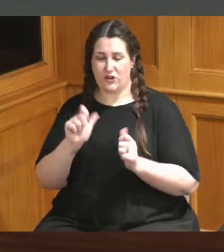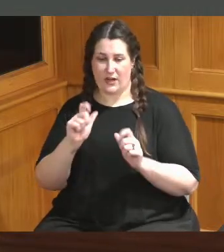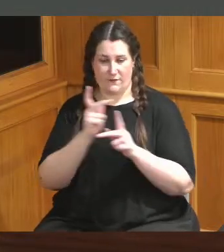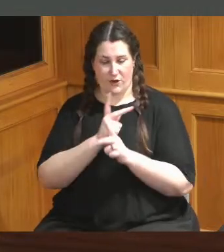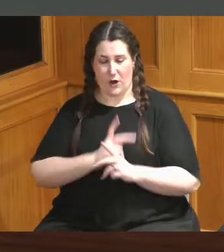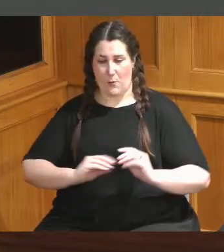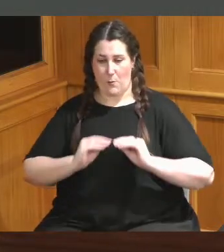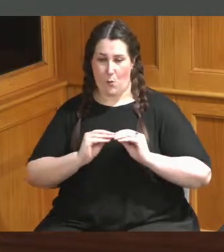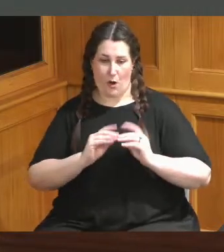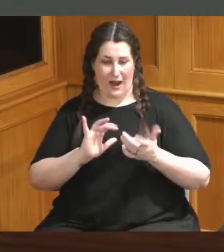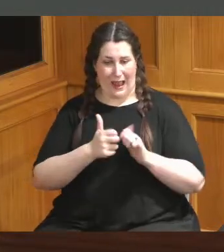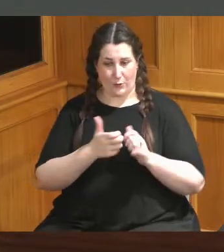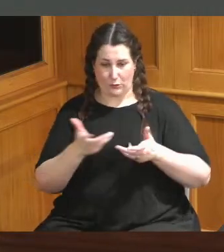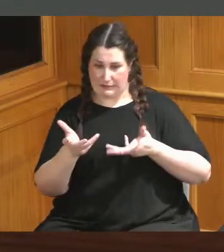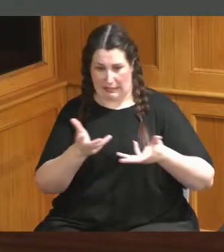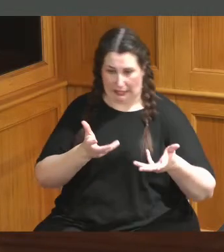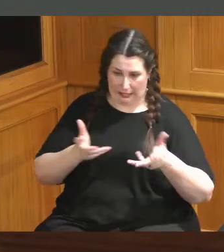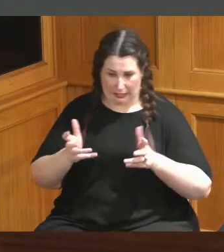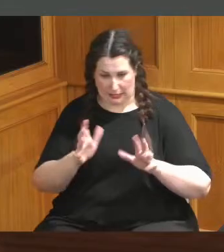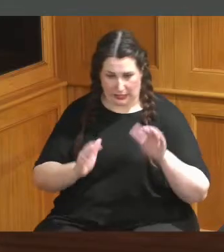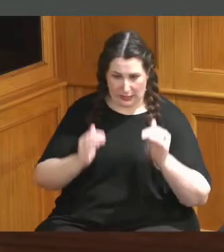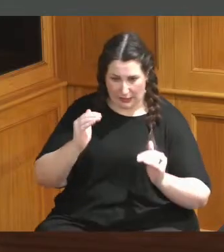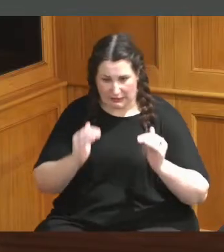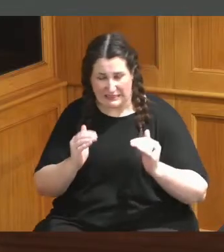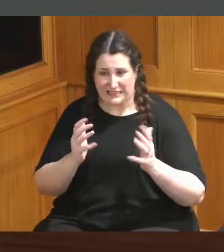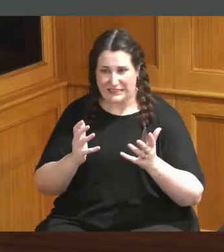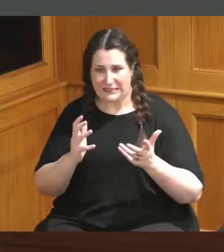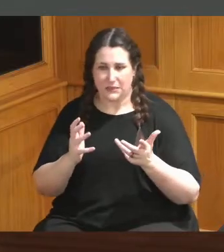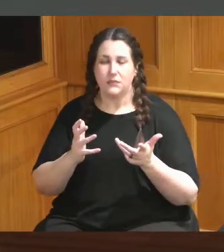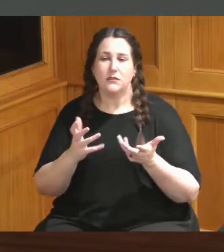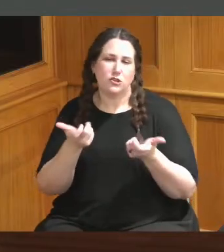provide something back to the Board that hopefully meets with some of the policy direction of the